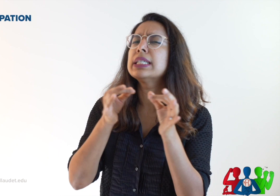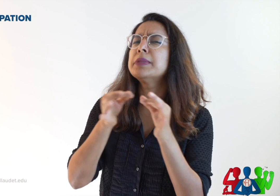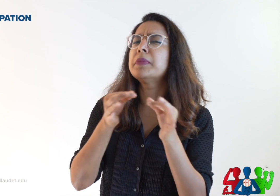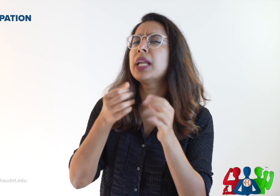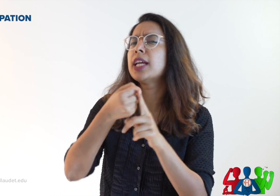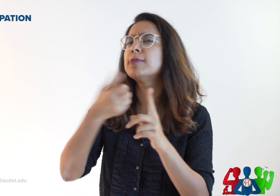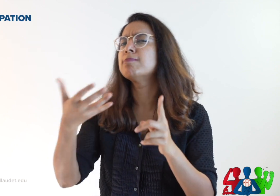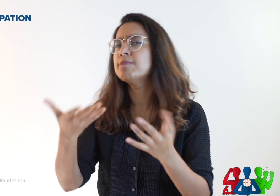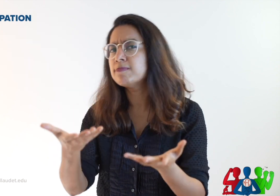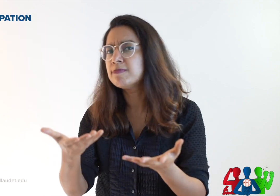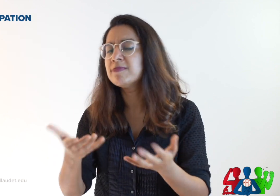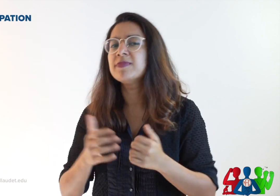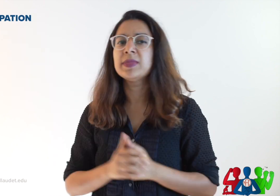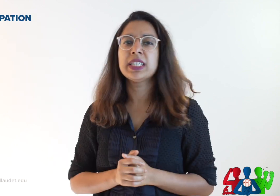Do you agree or disagree and explain why?